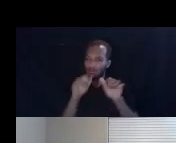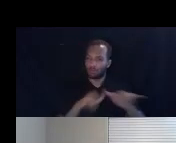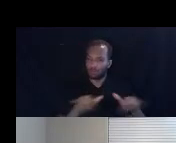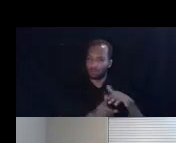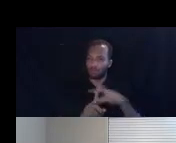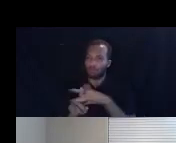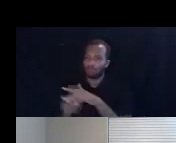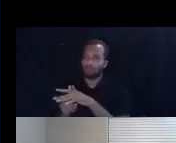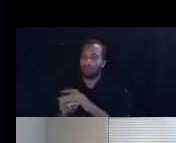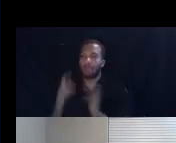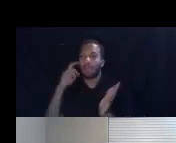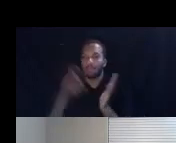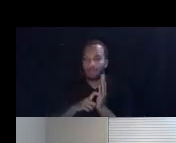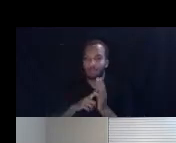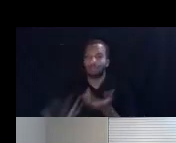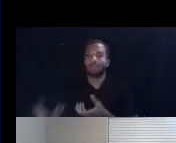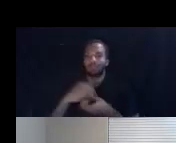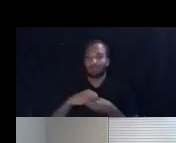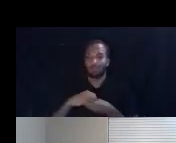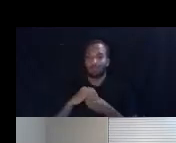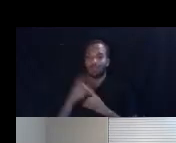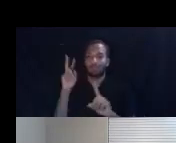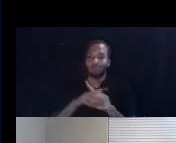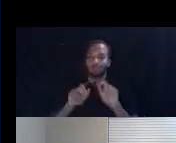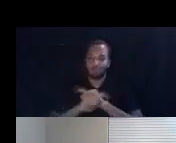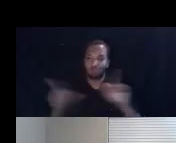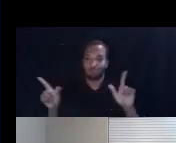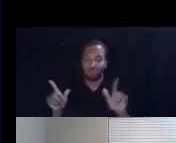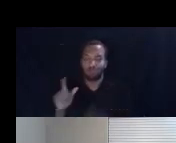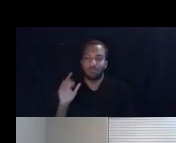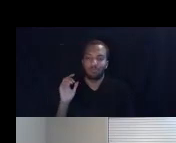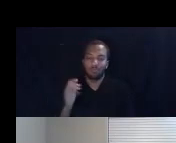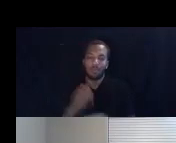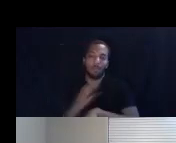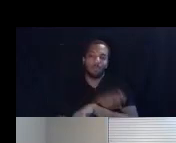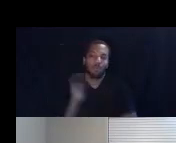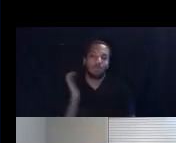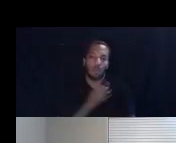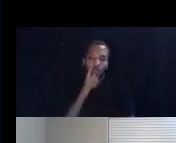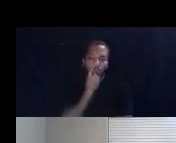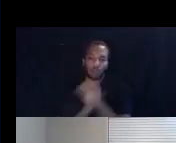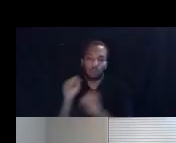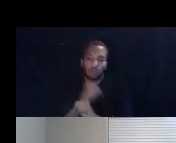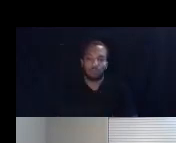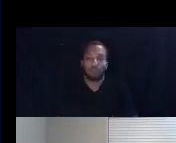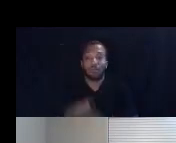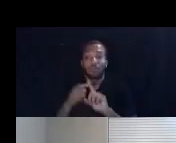could incorporate as part of our Health Share strategy. And so out of that came access to care.